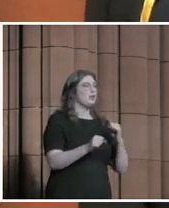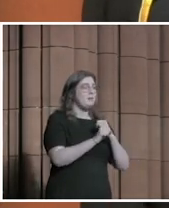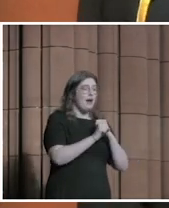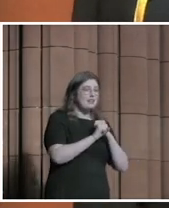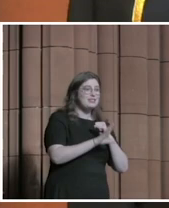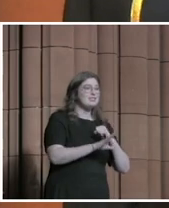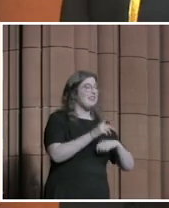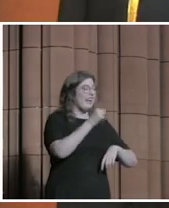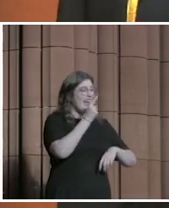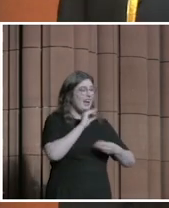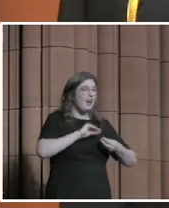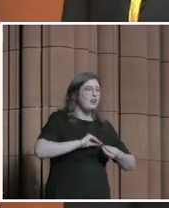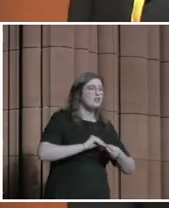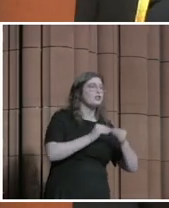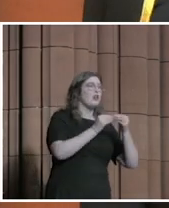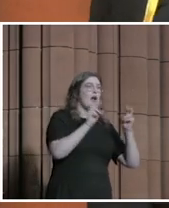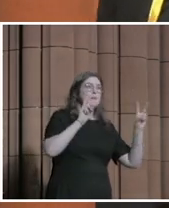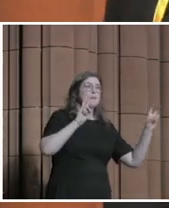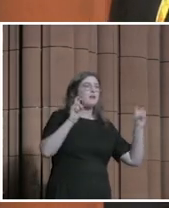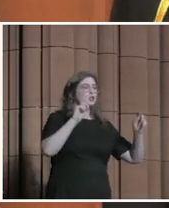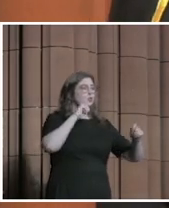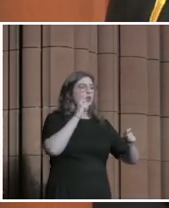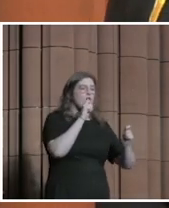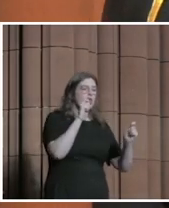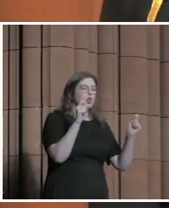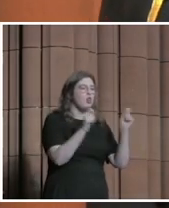that shape consumer preferences towards sustainability.